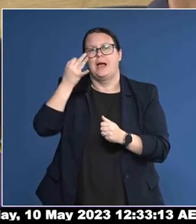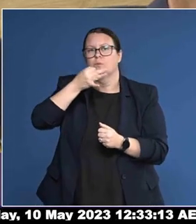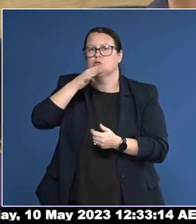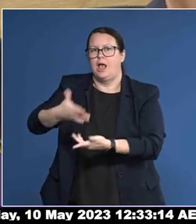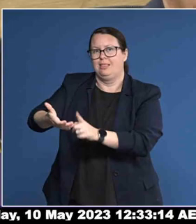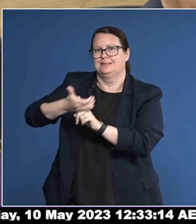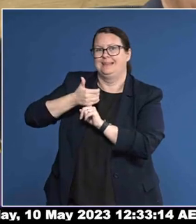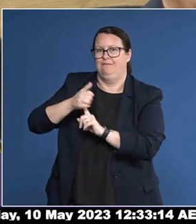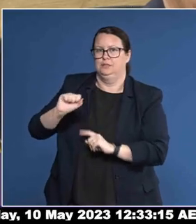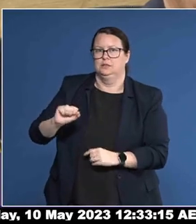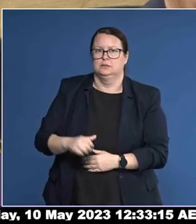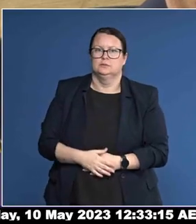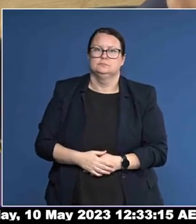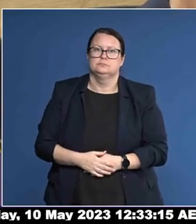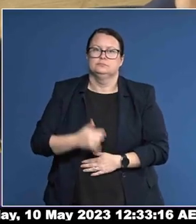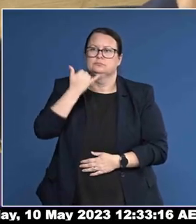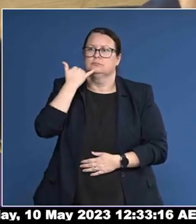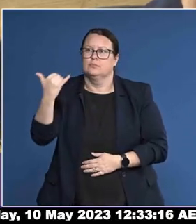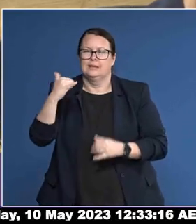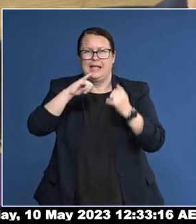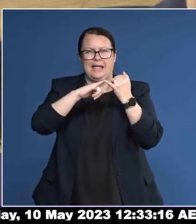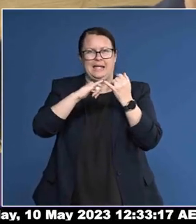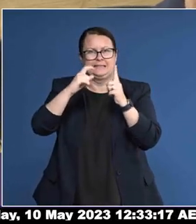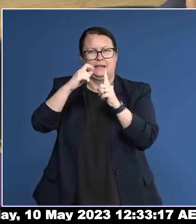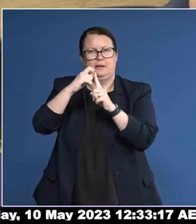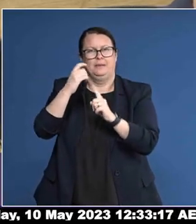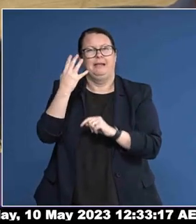'Advised an SP4.' And that's a particular code used?